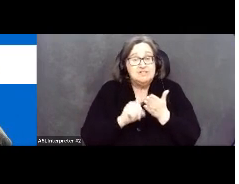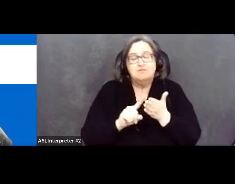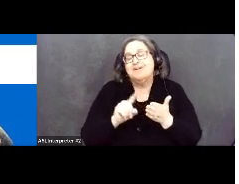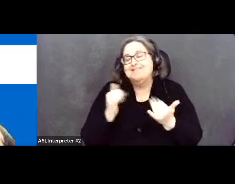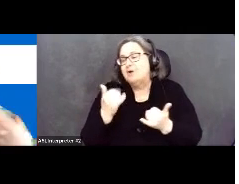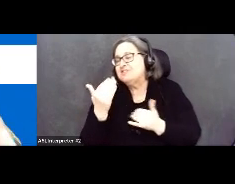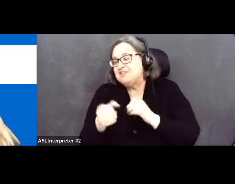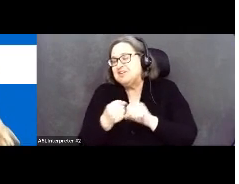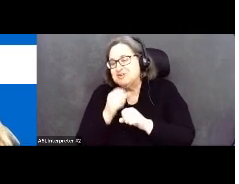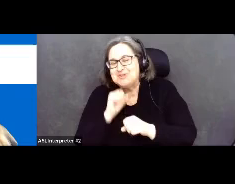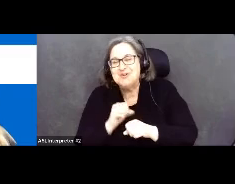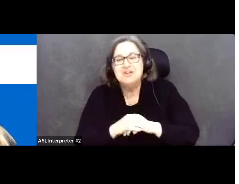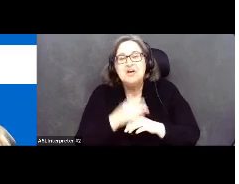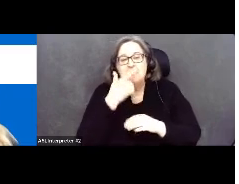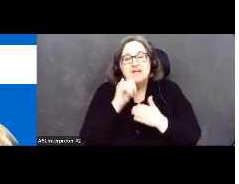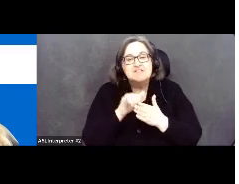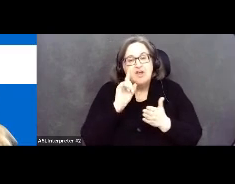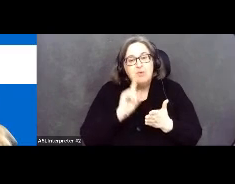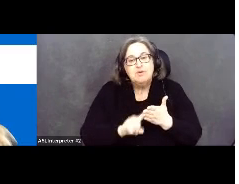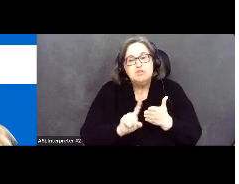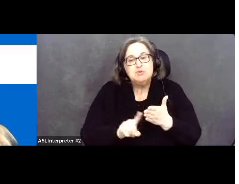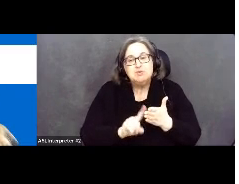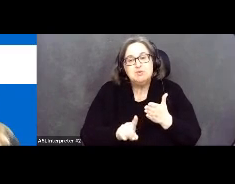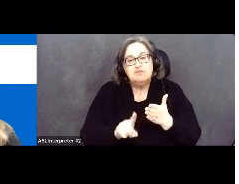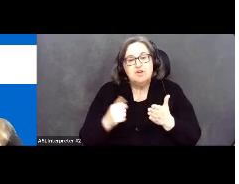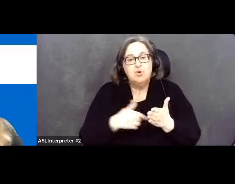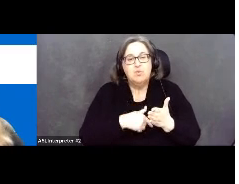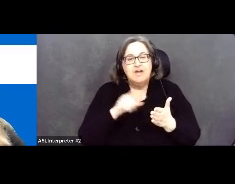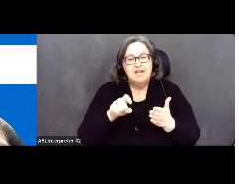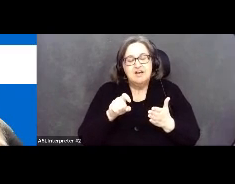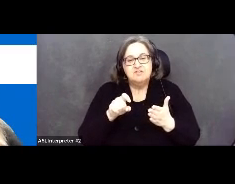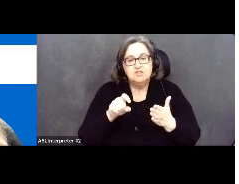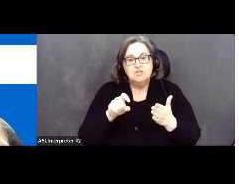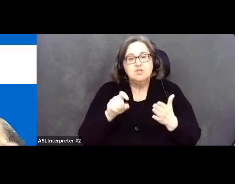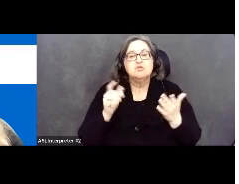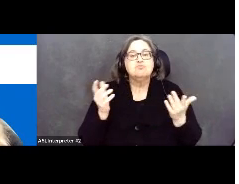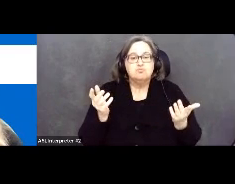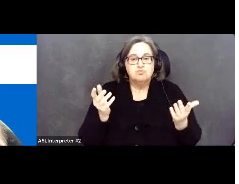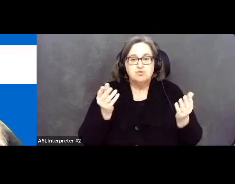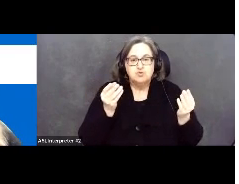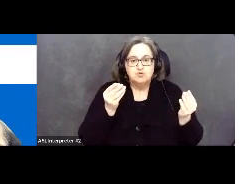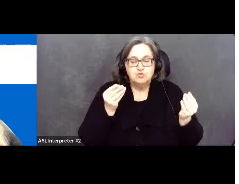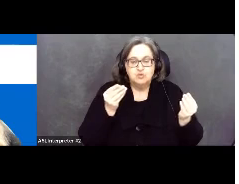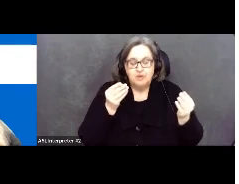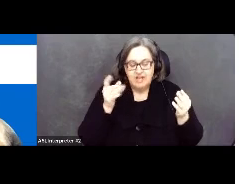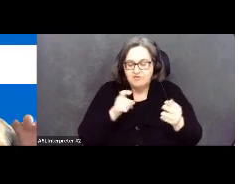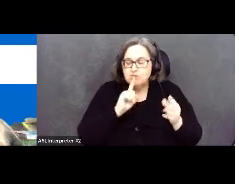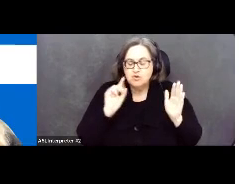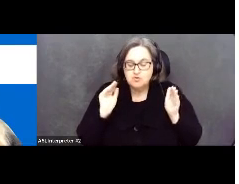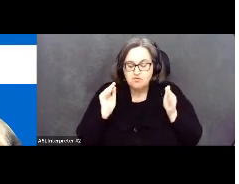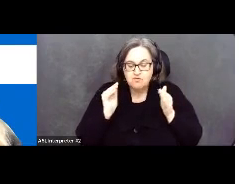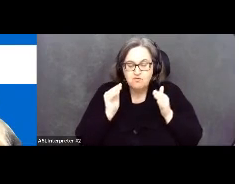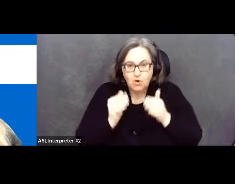old now, because of that research, we have to funnel it down and translate it to school staff.